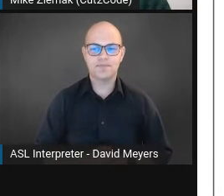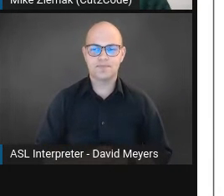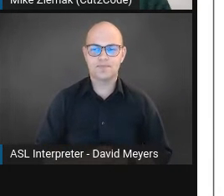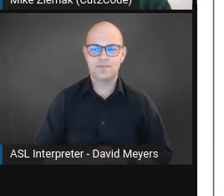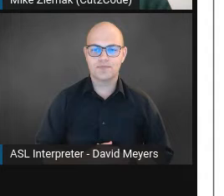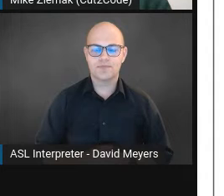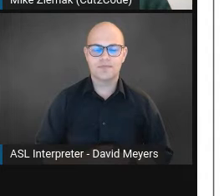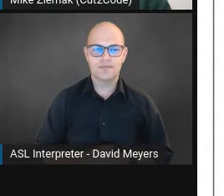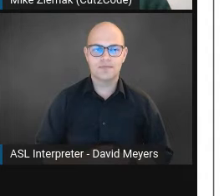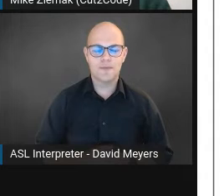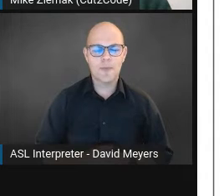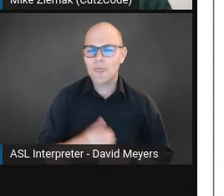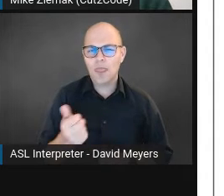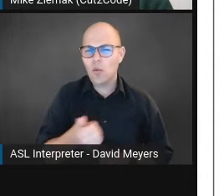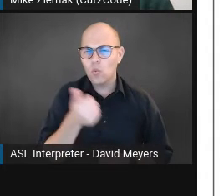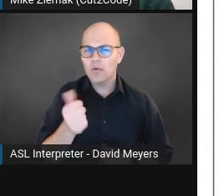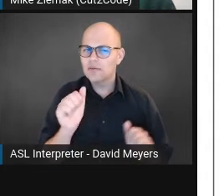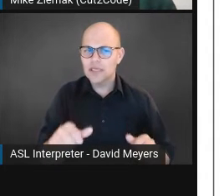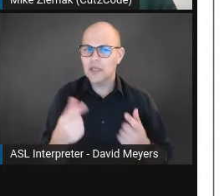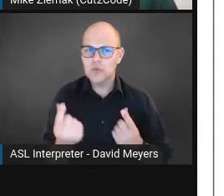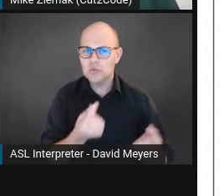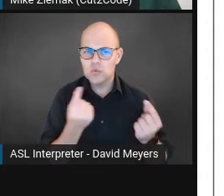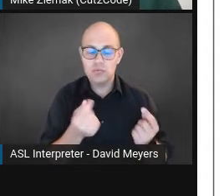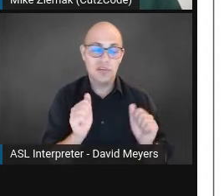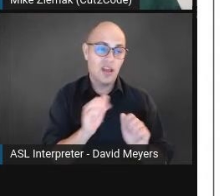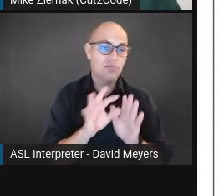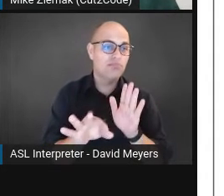What else can you do by yourself? Choose a font size that is easy to read.